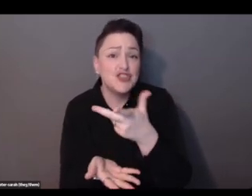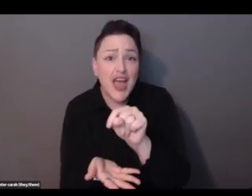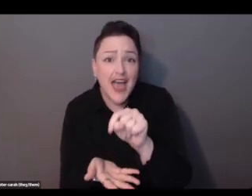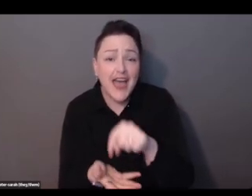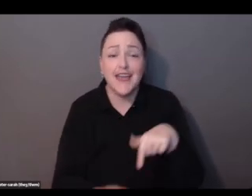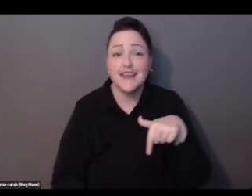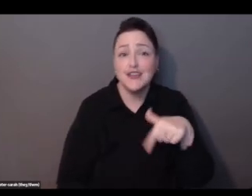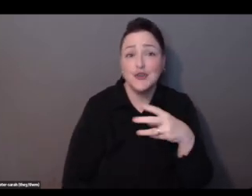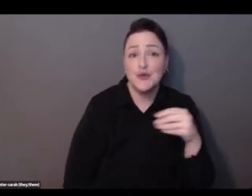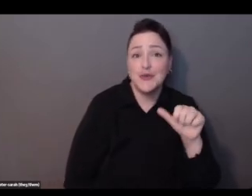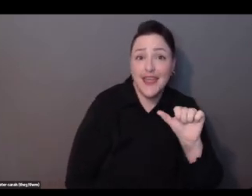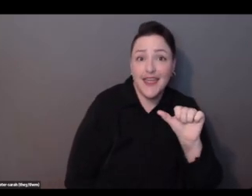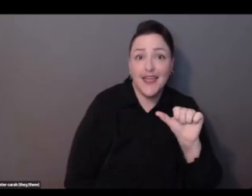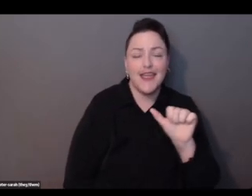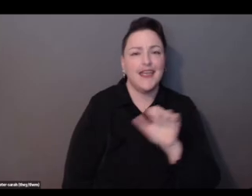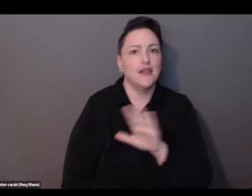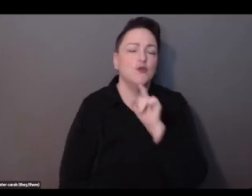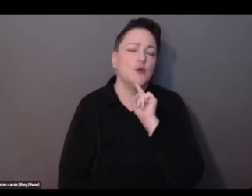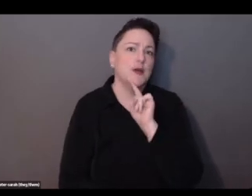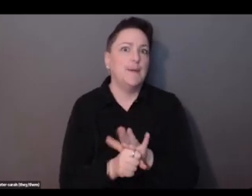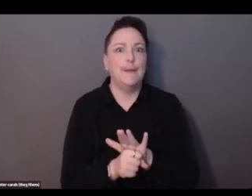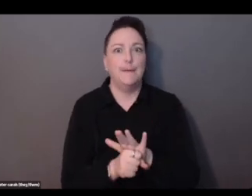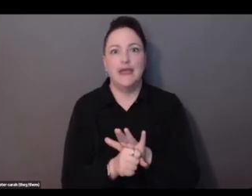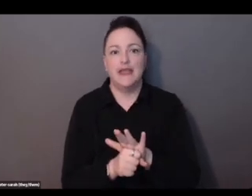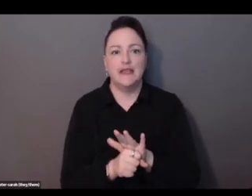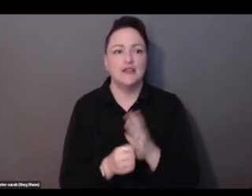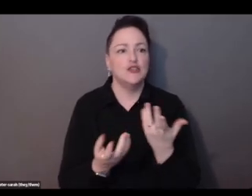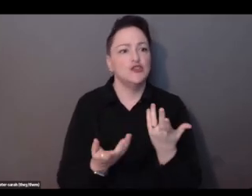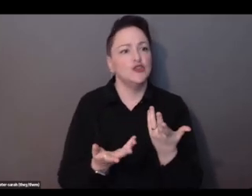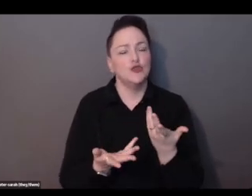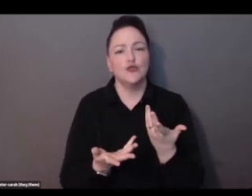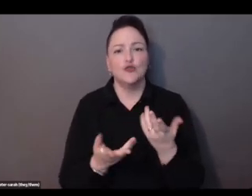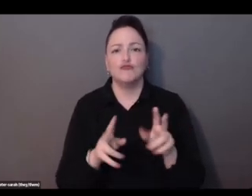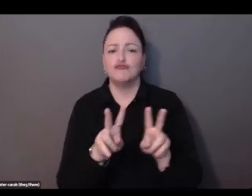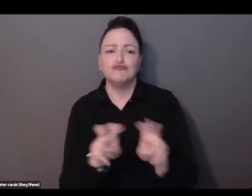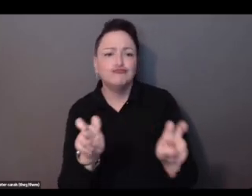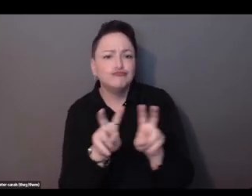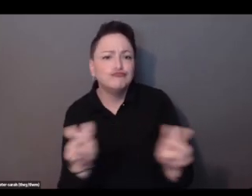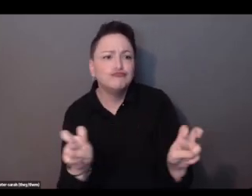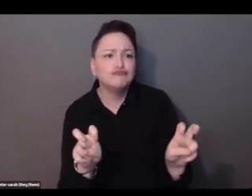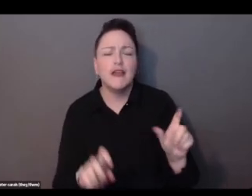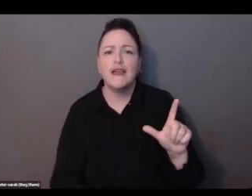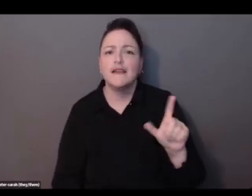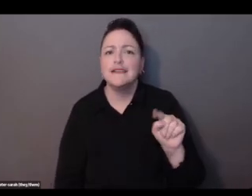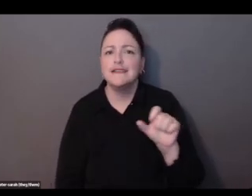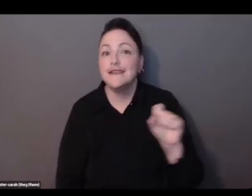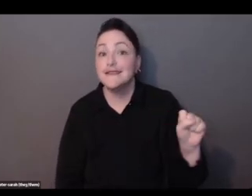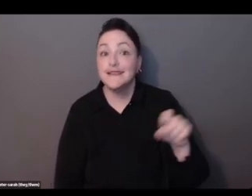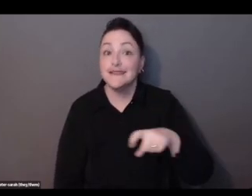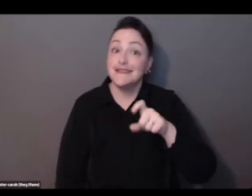and your commitment to exploring LTSS need and utilization amongst persons with disabilities.